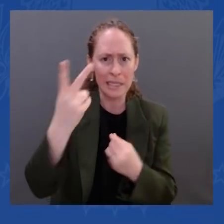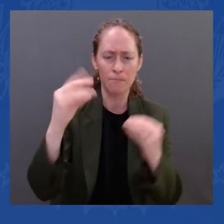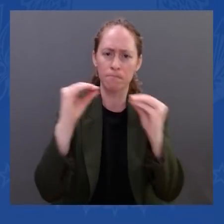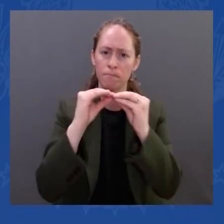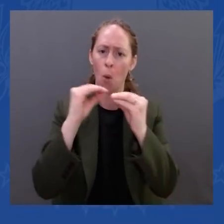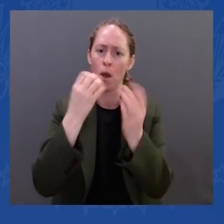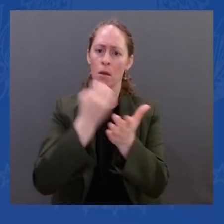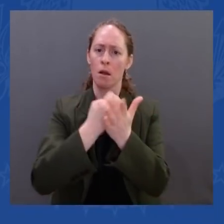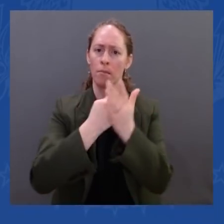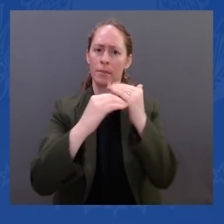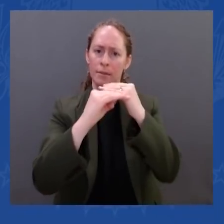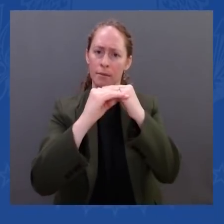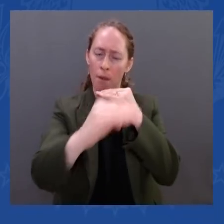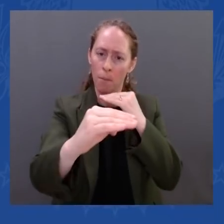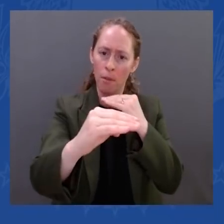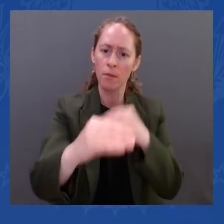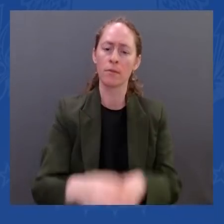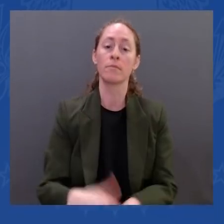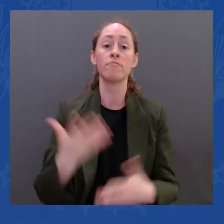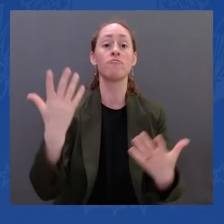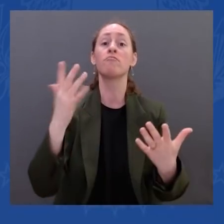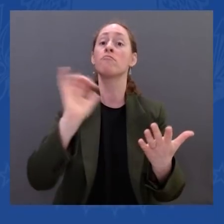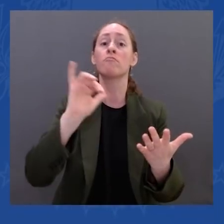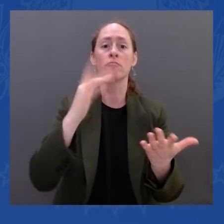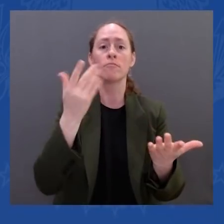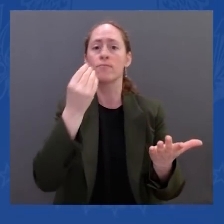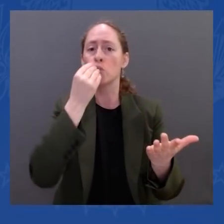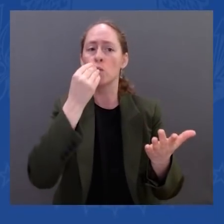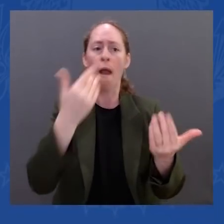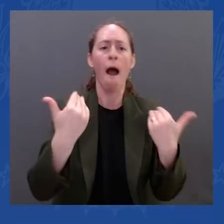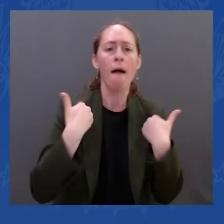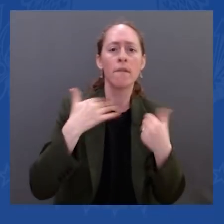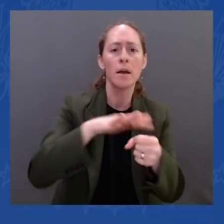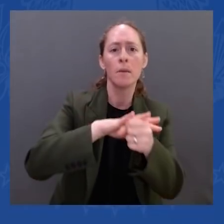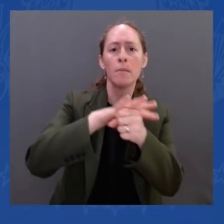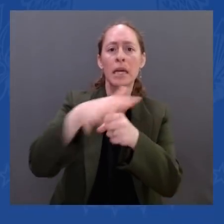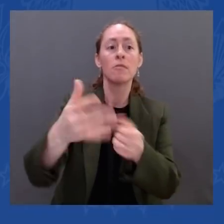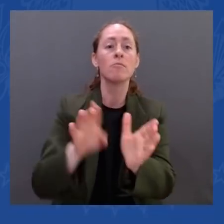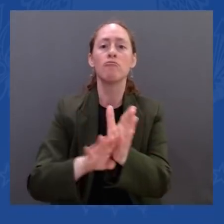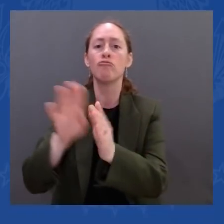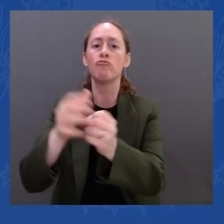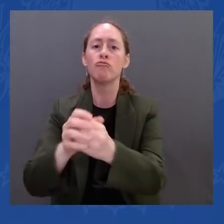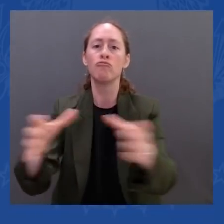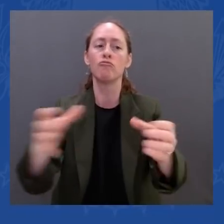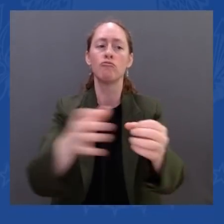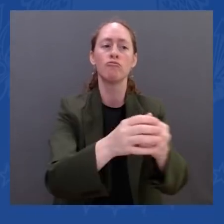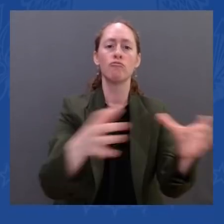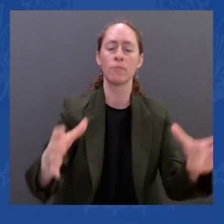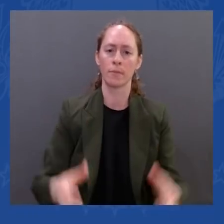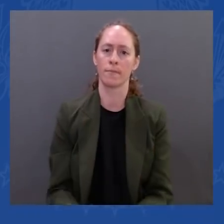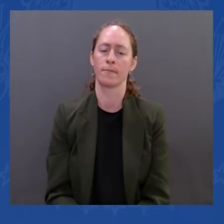which I am proposing, President Biden reconfirmed his strong support.